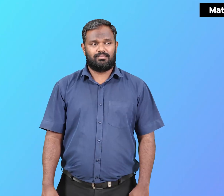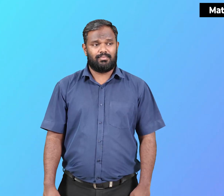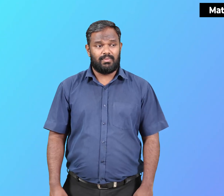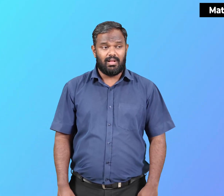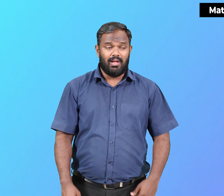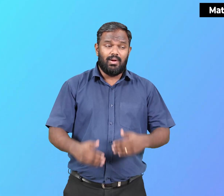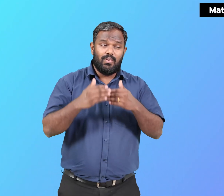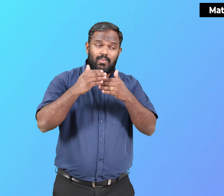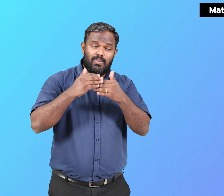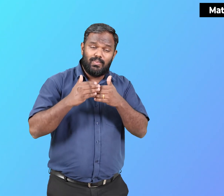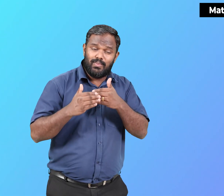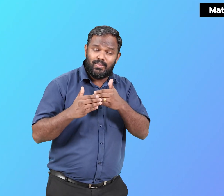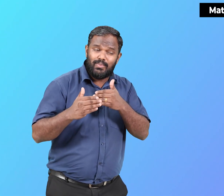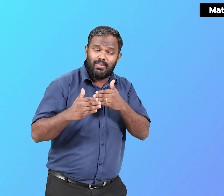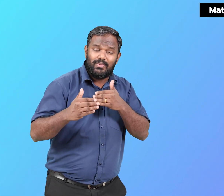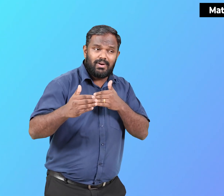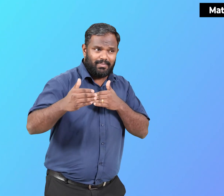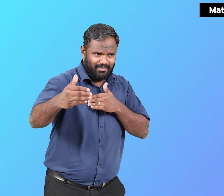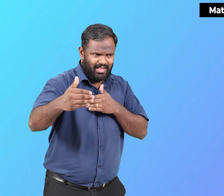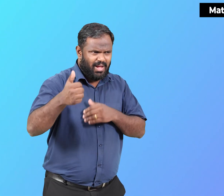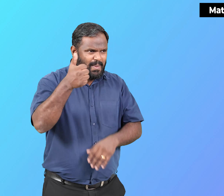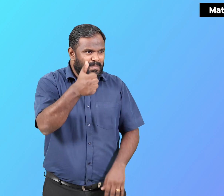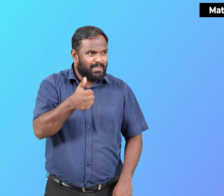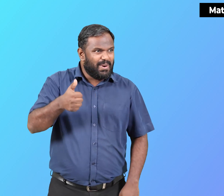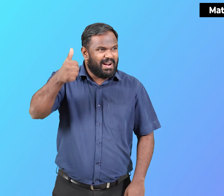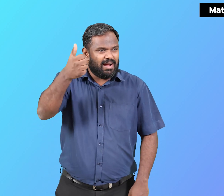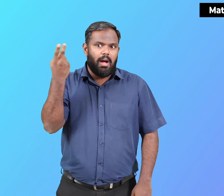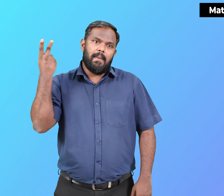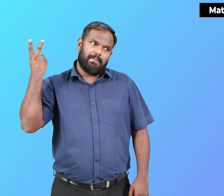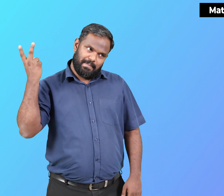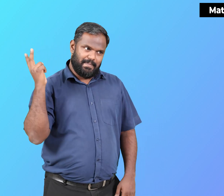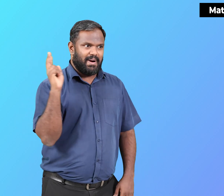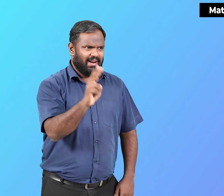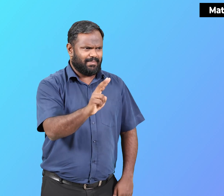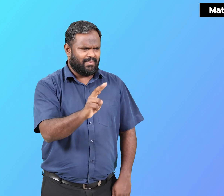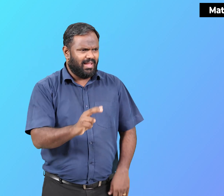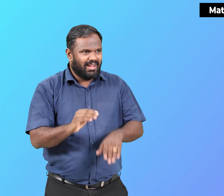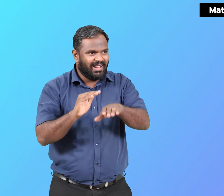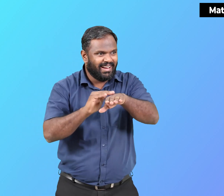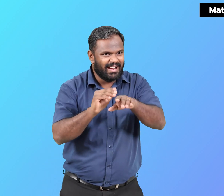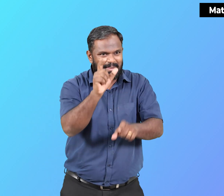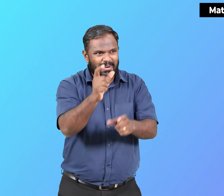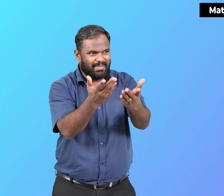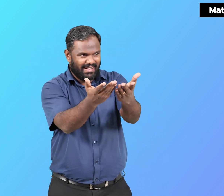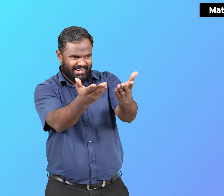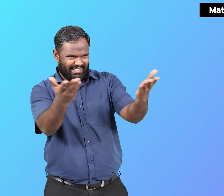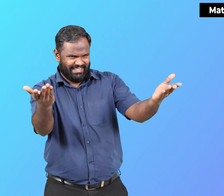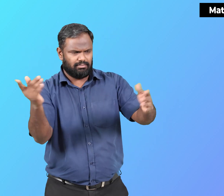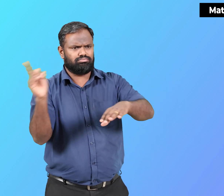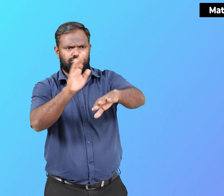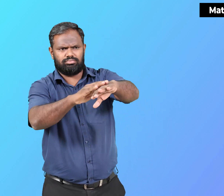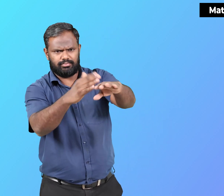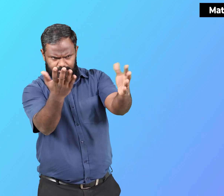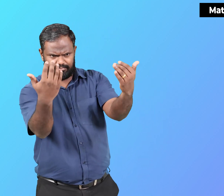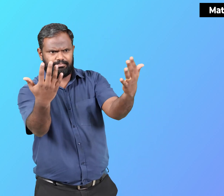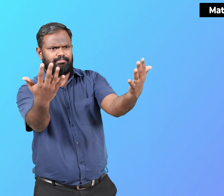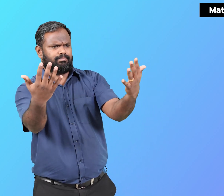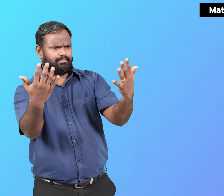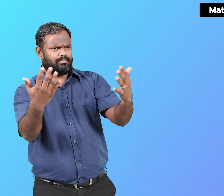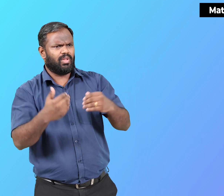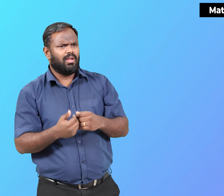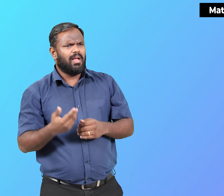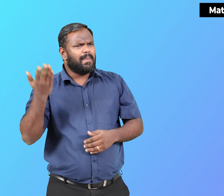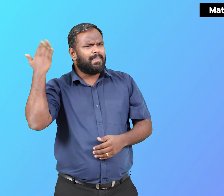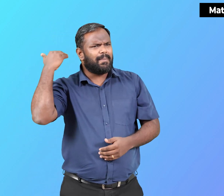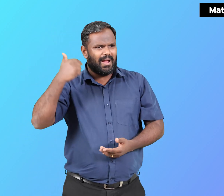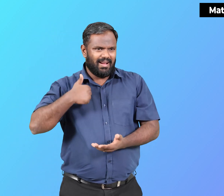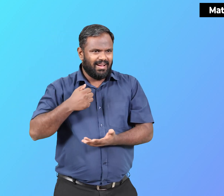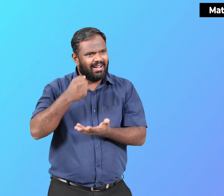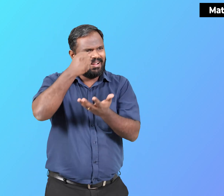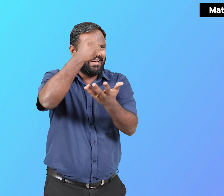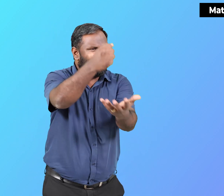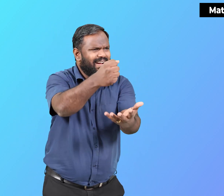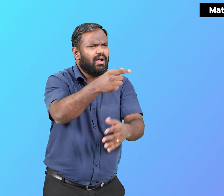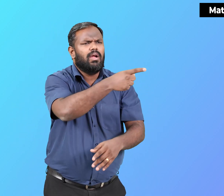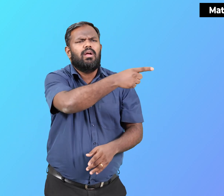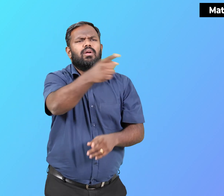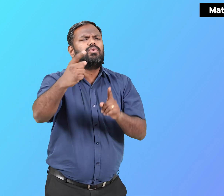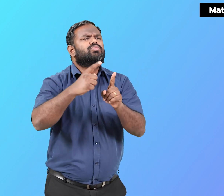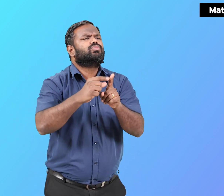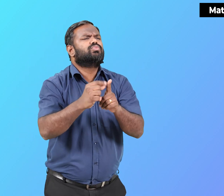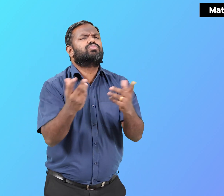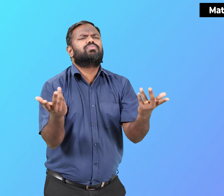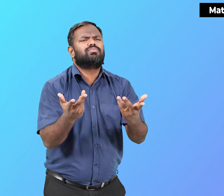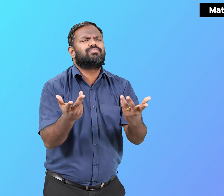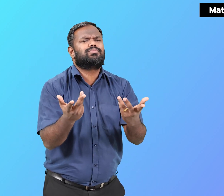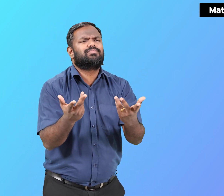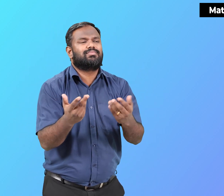“After a long time the master came home. He asked the servants what they had done with his money.